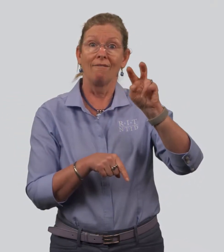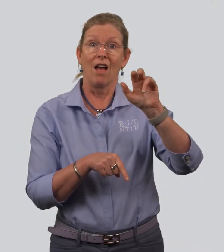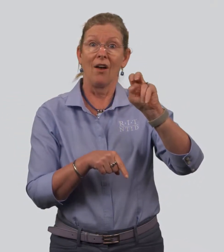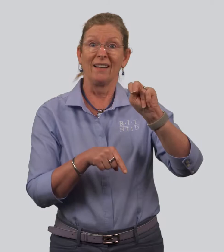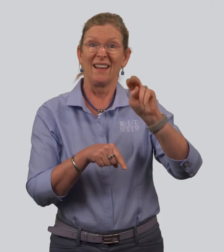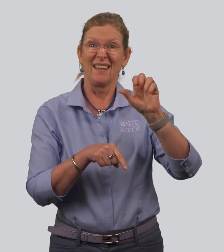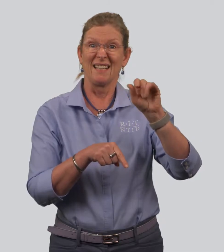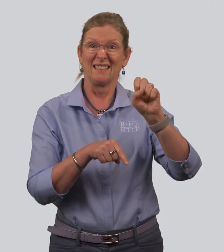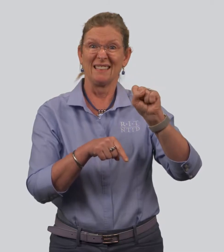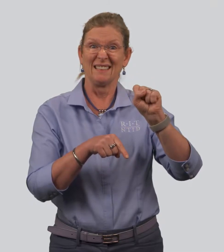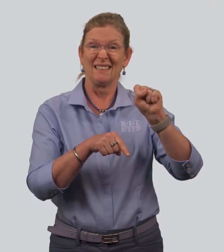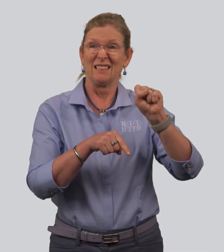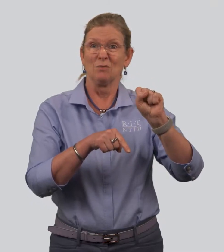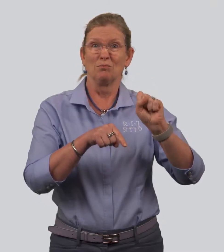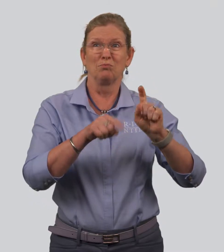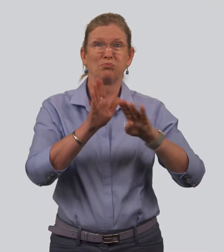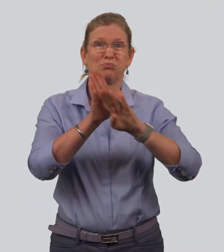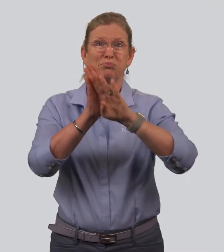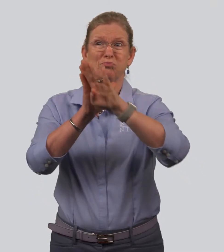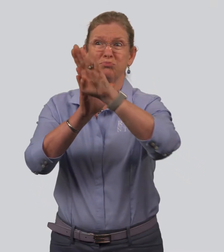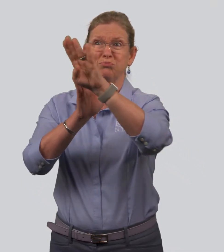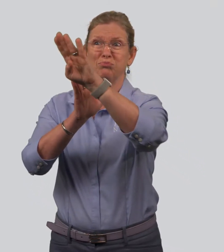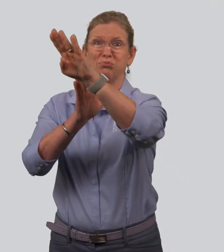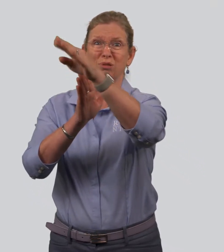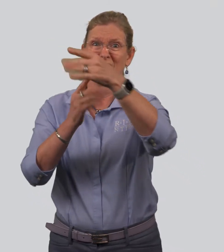As Omicron variant cases are rising around us,